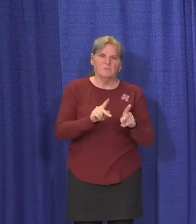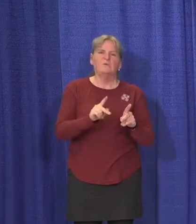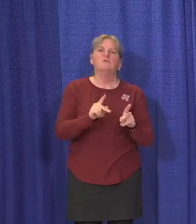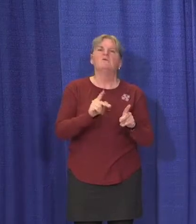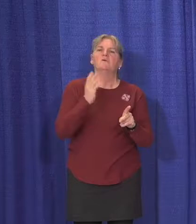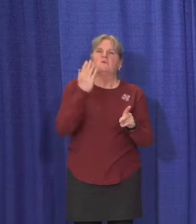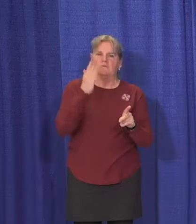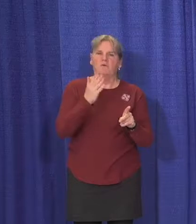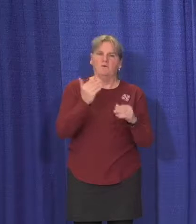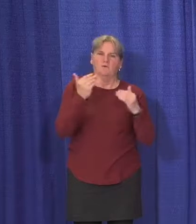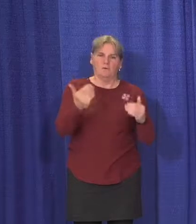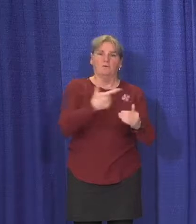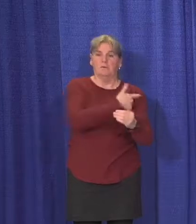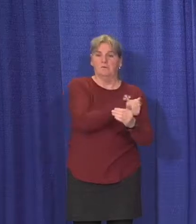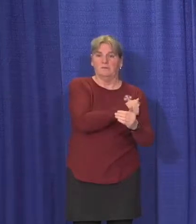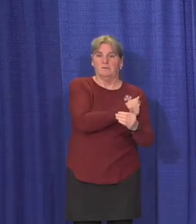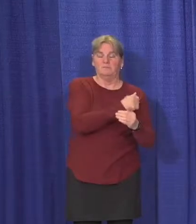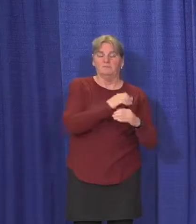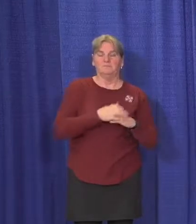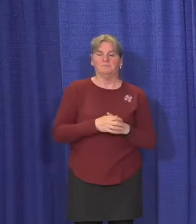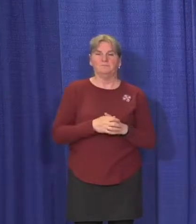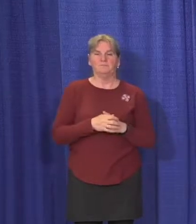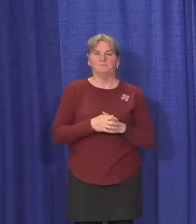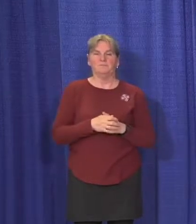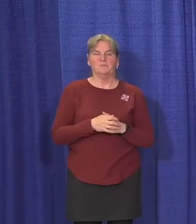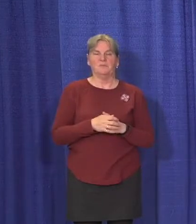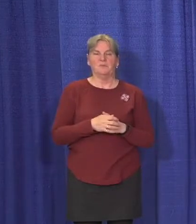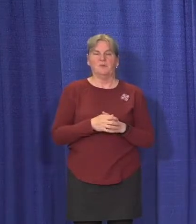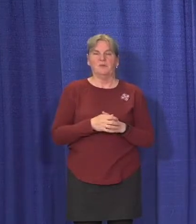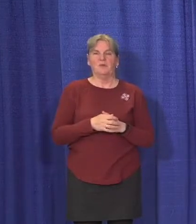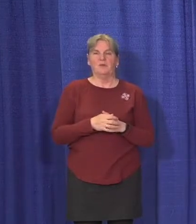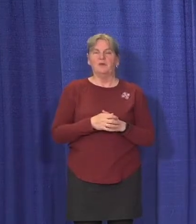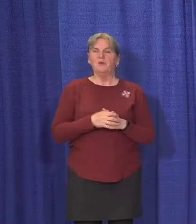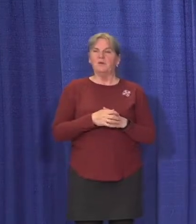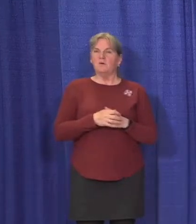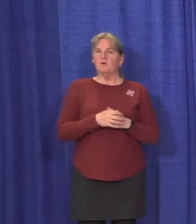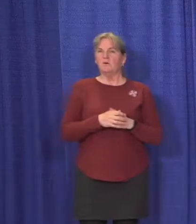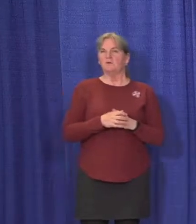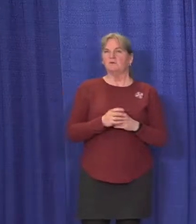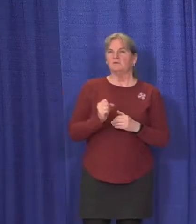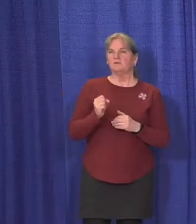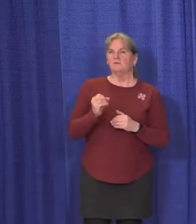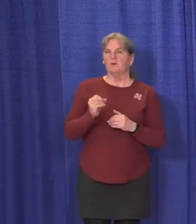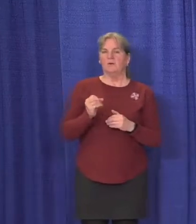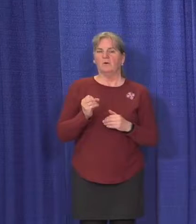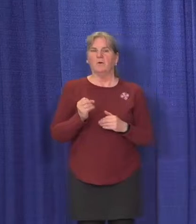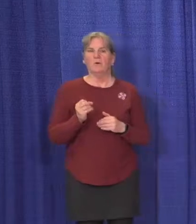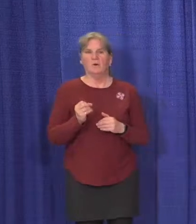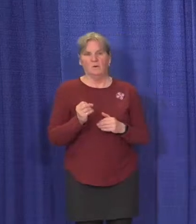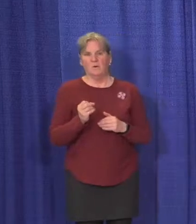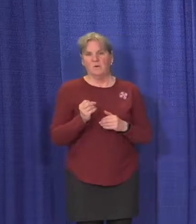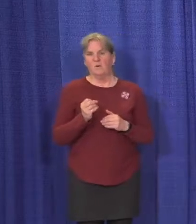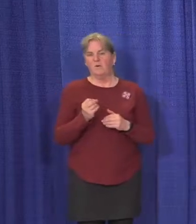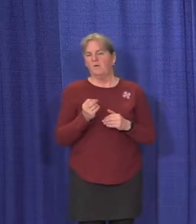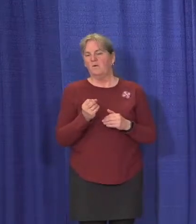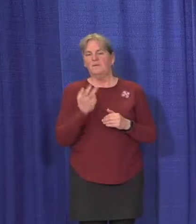process. I hesitate to speak too far